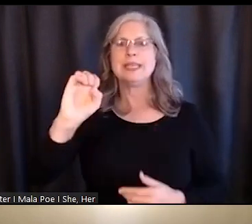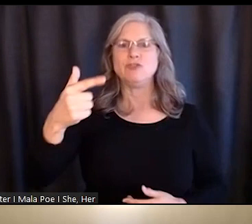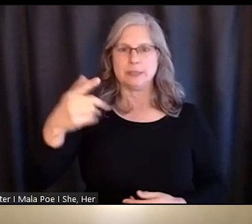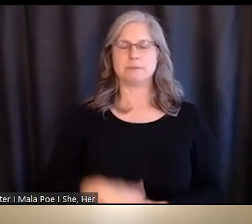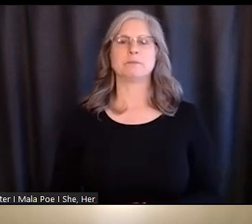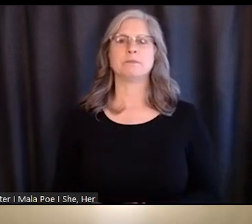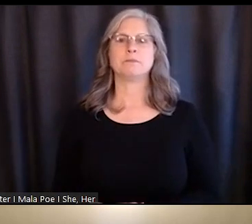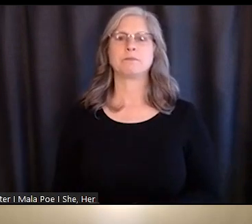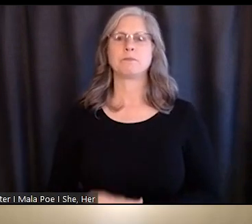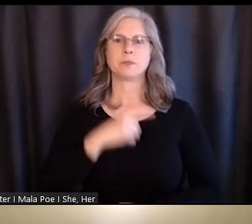So there were three conditions.